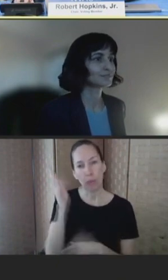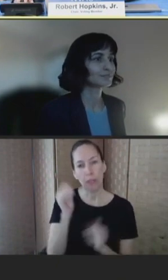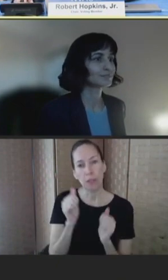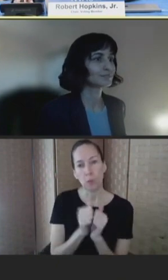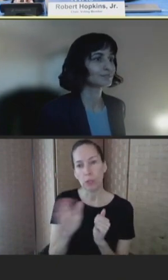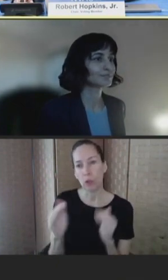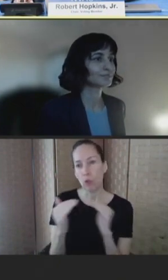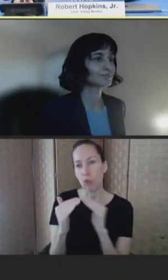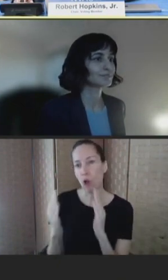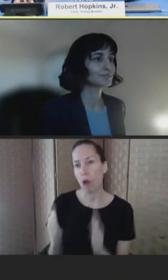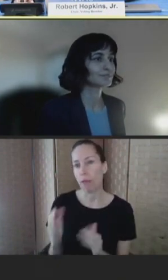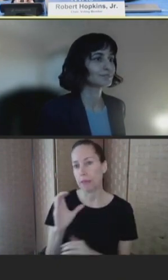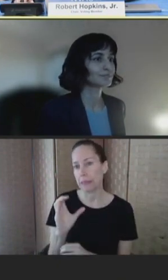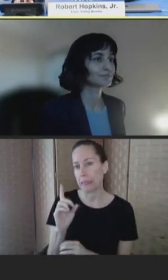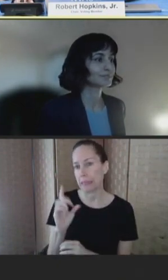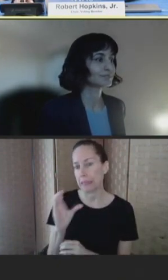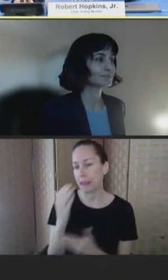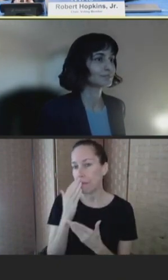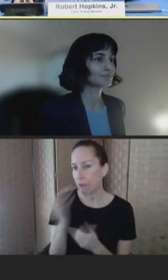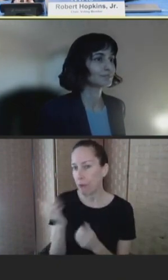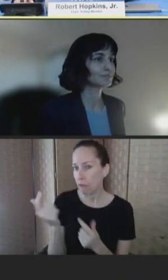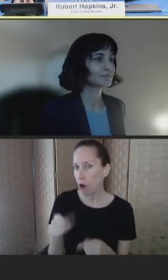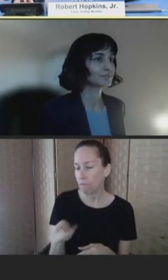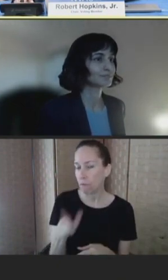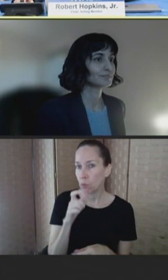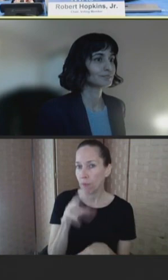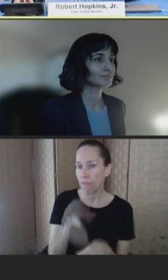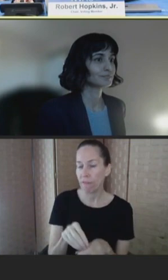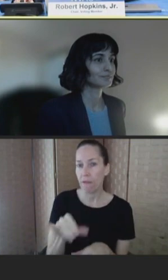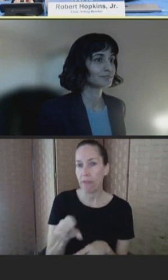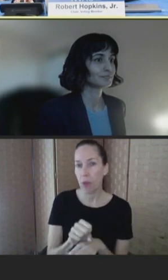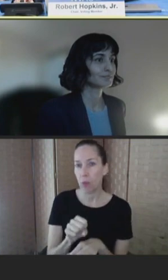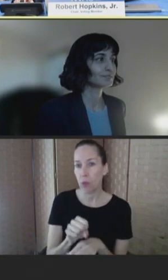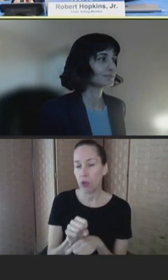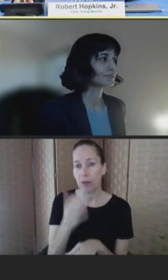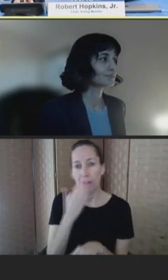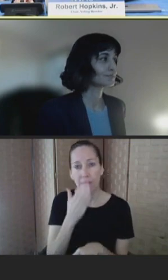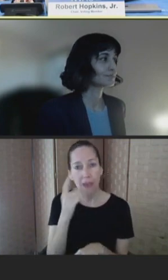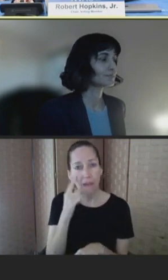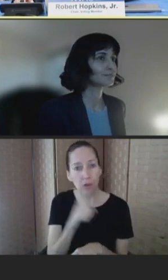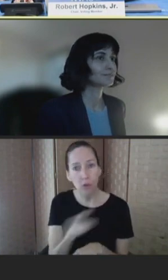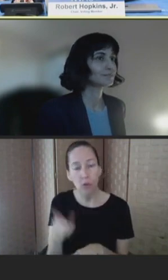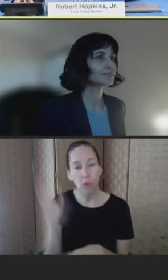I want to thank all of you for your participation. Thank you for your presentation, Dr. Gilani.